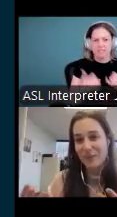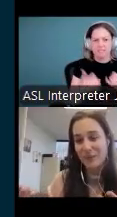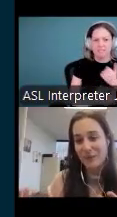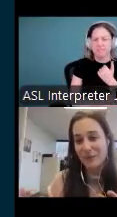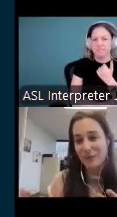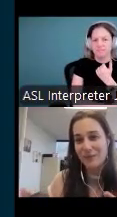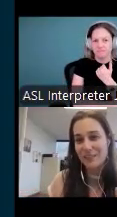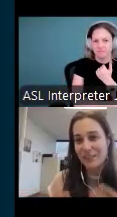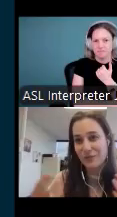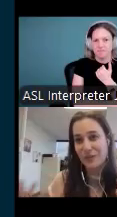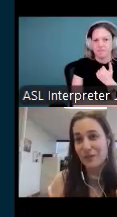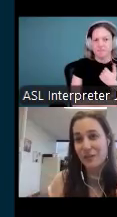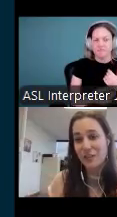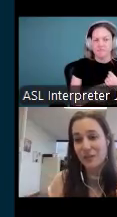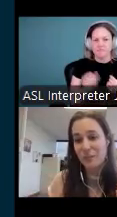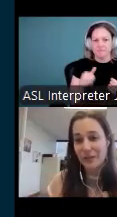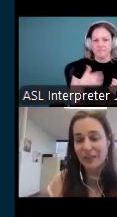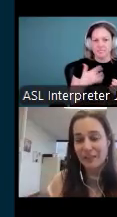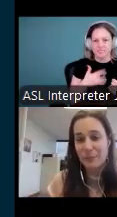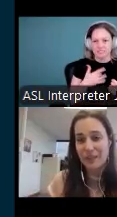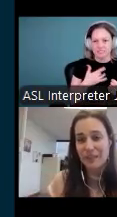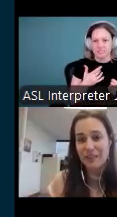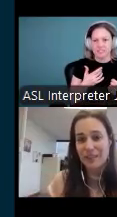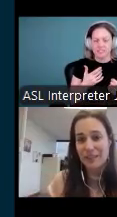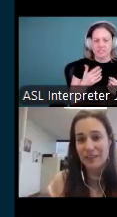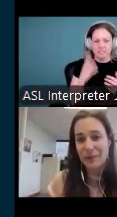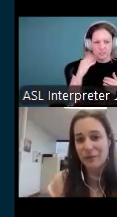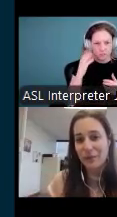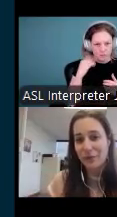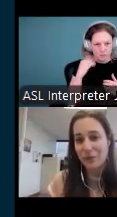of those sensory rich and experiences that are beneficial